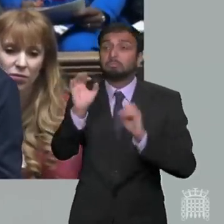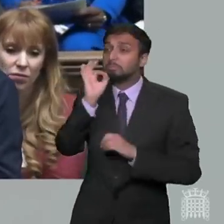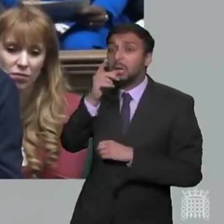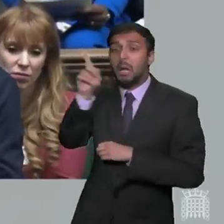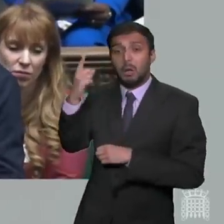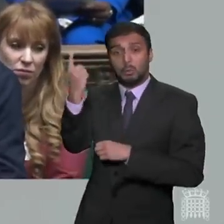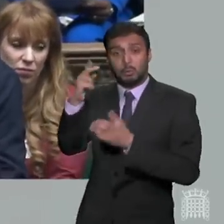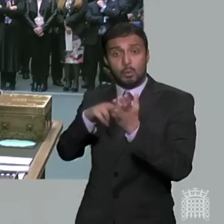He talks about the money.